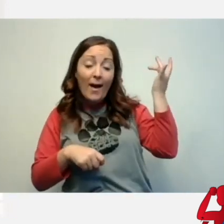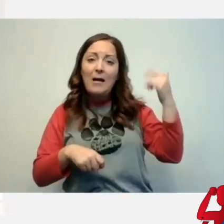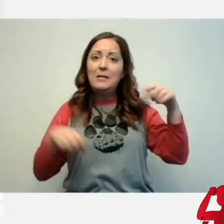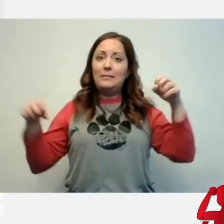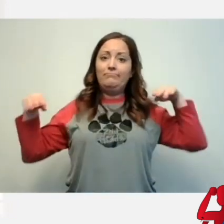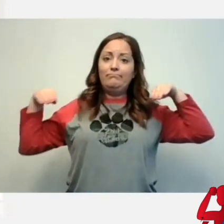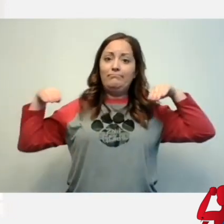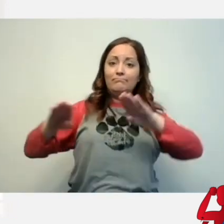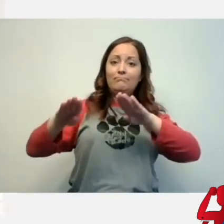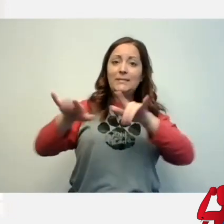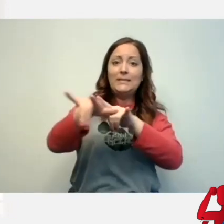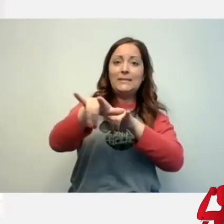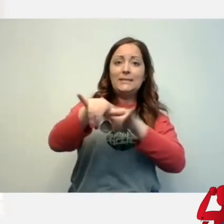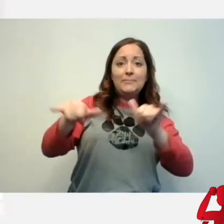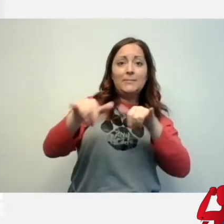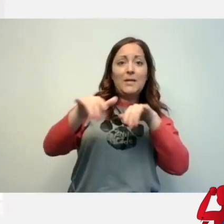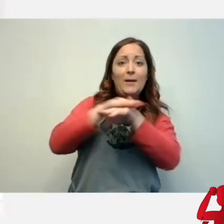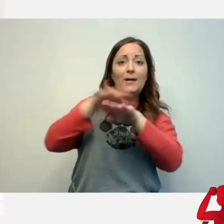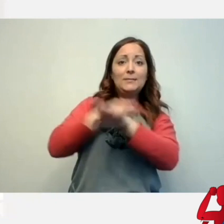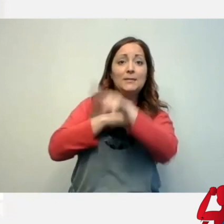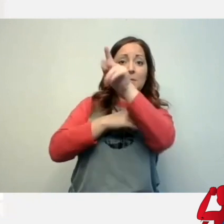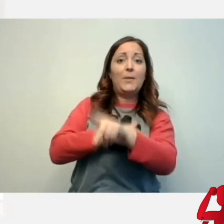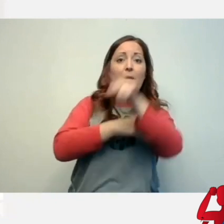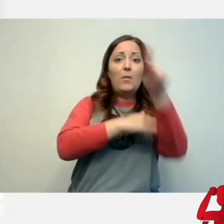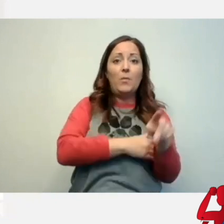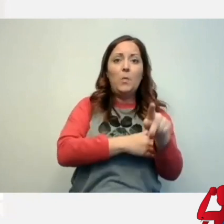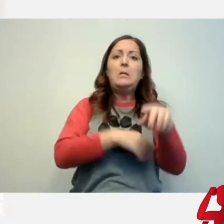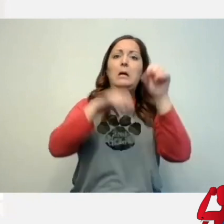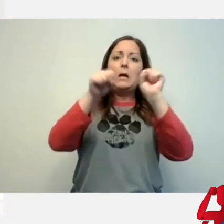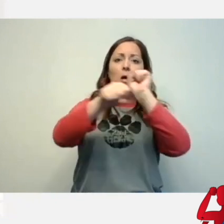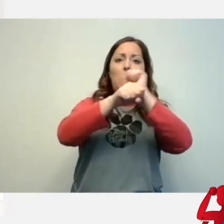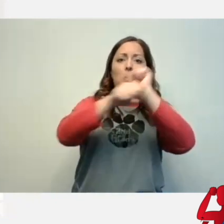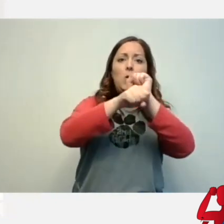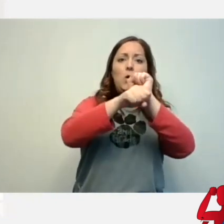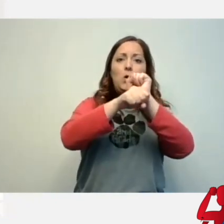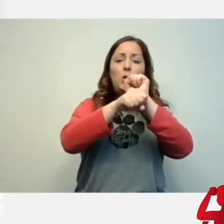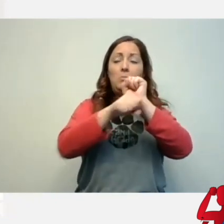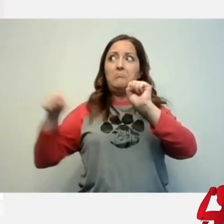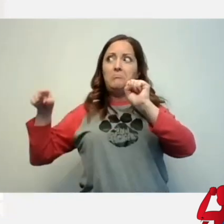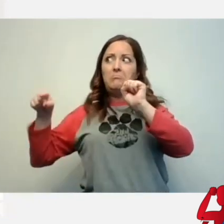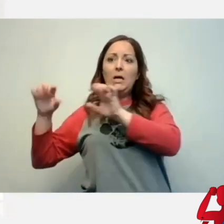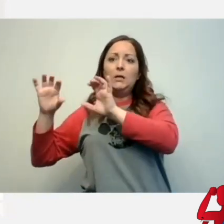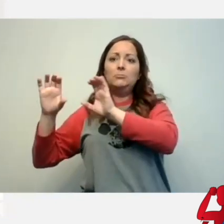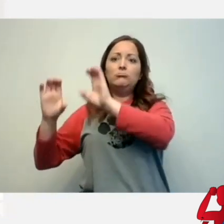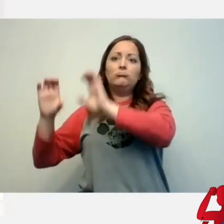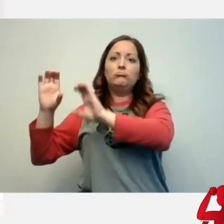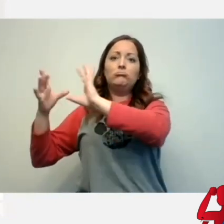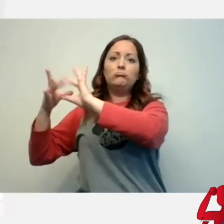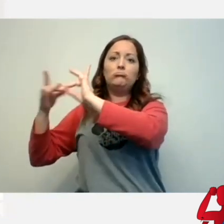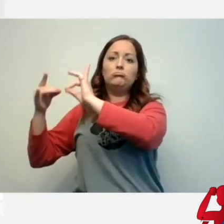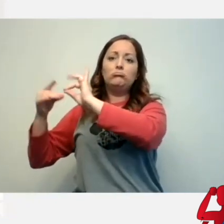It's almost like working together. It's also nice that you can work in parallel. If, for example,